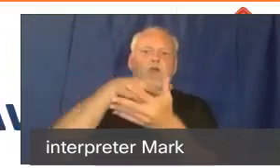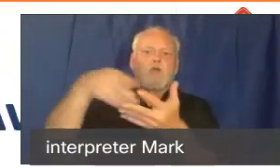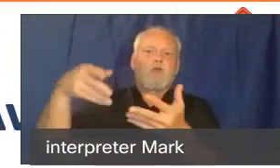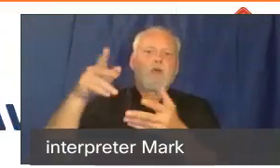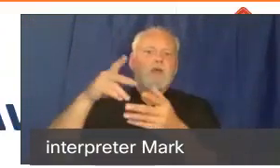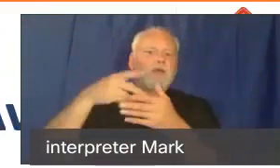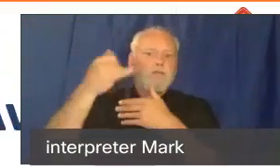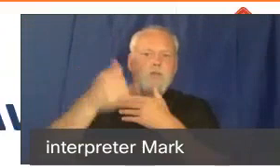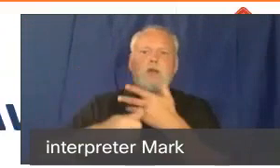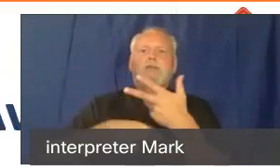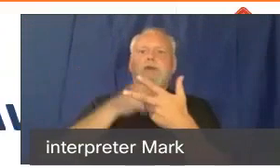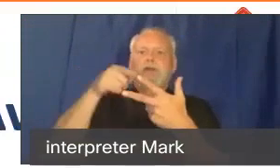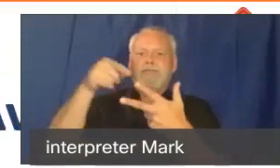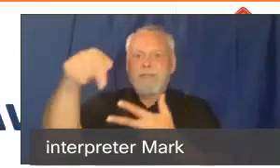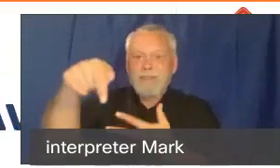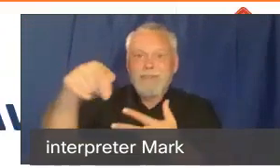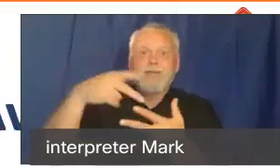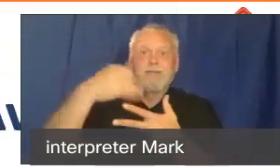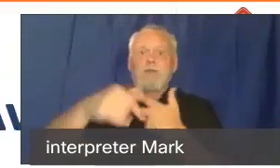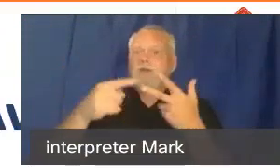as whatever else is coming along that I don't even know about yet.